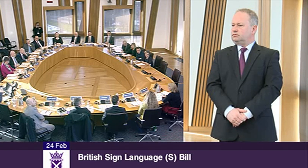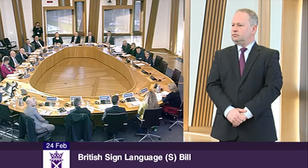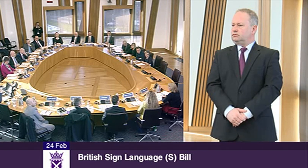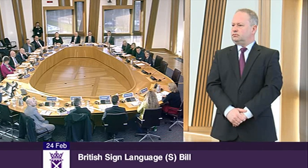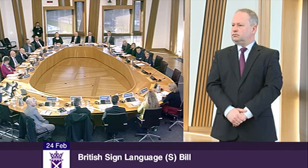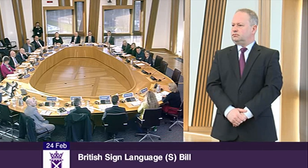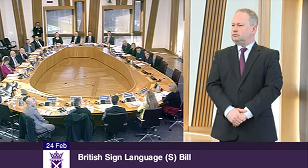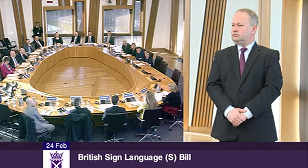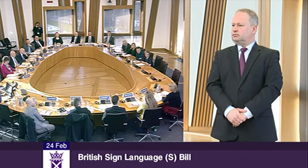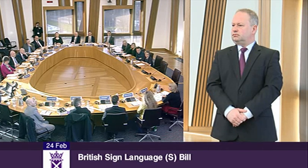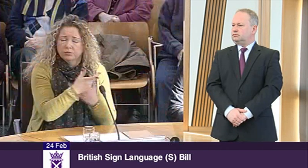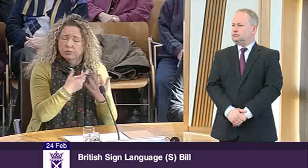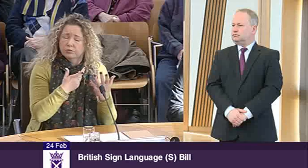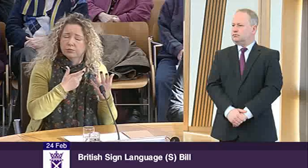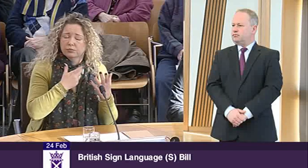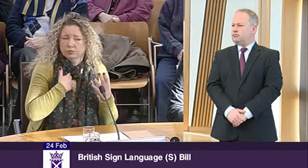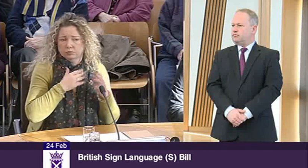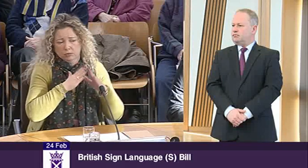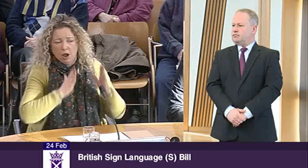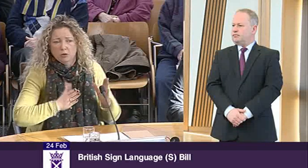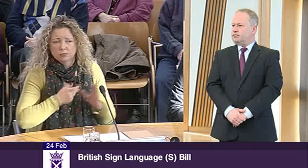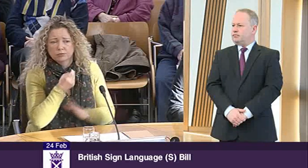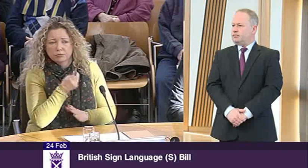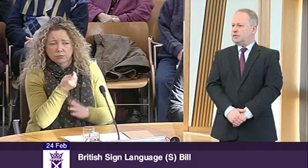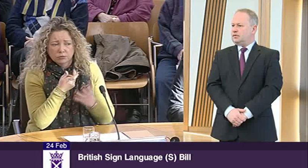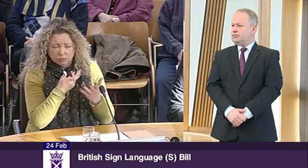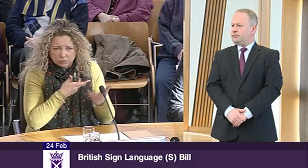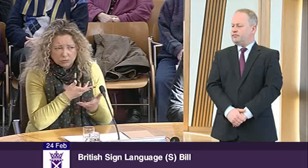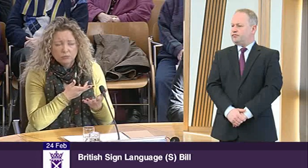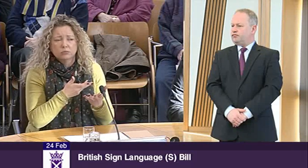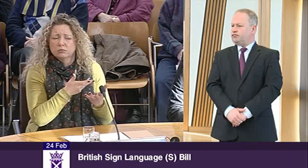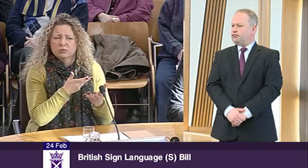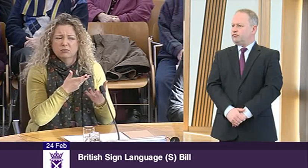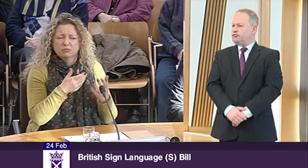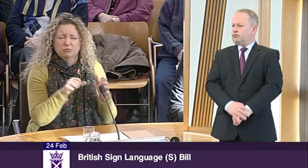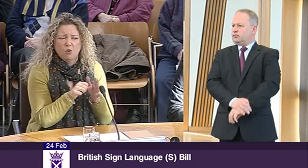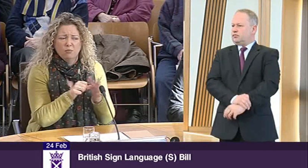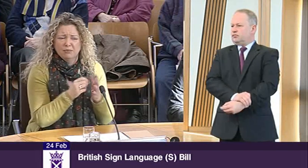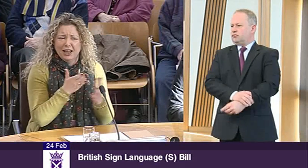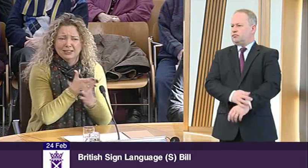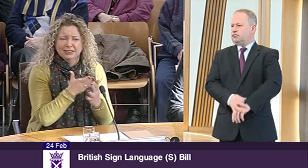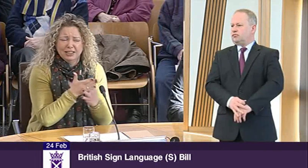In going to the bank and sitting down with a financial adviser to deal with transactions